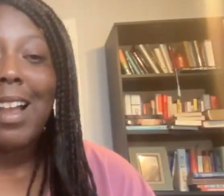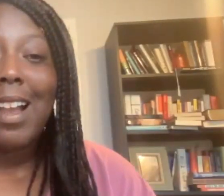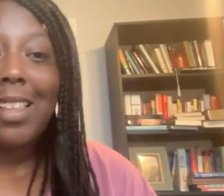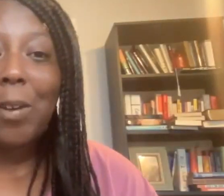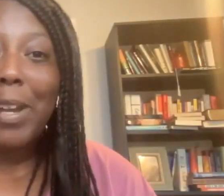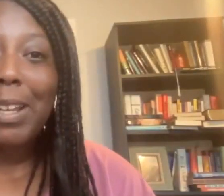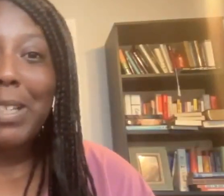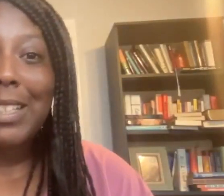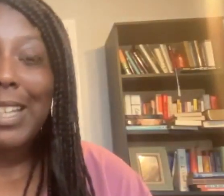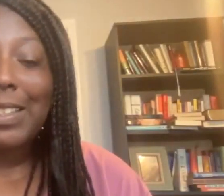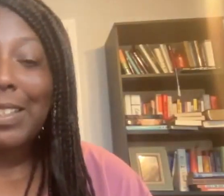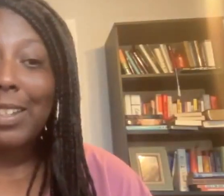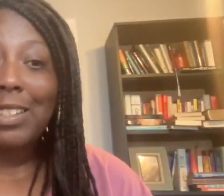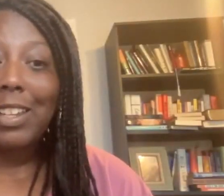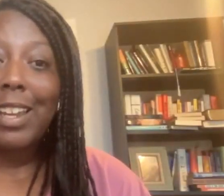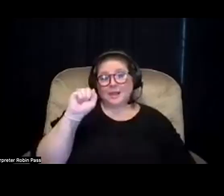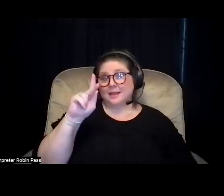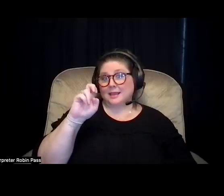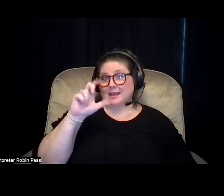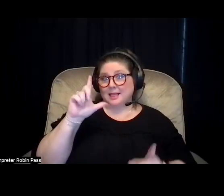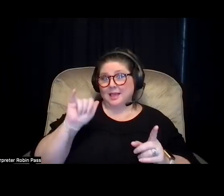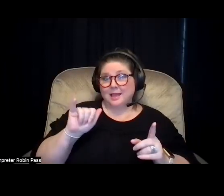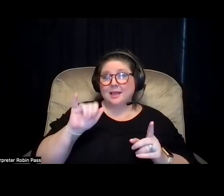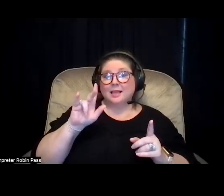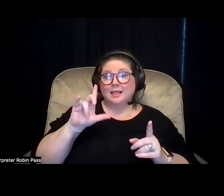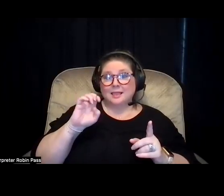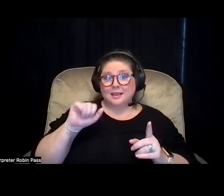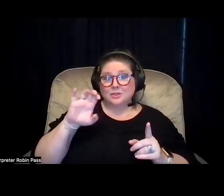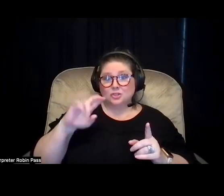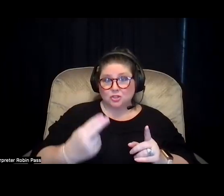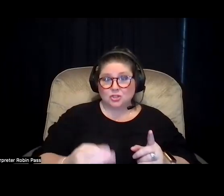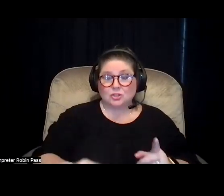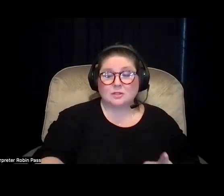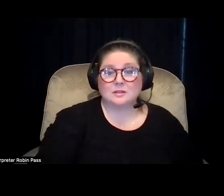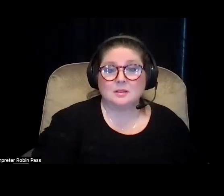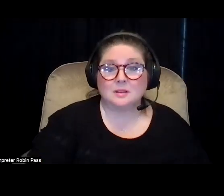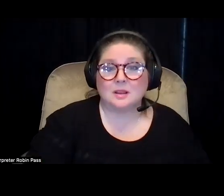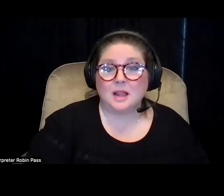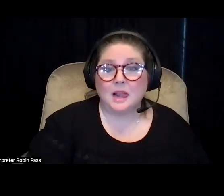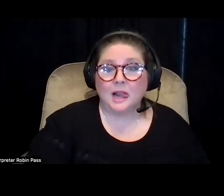hello my name is akila leech and i am a fifth grade english language arts and social studies